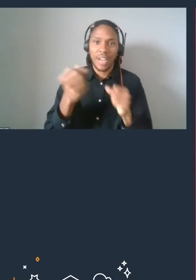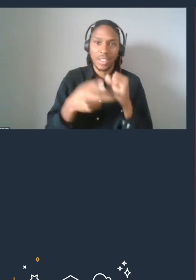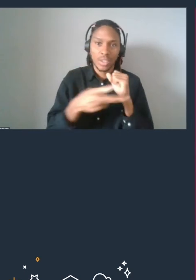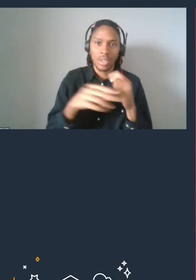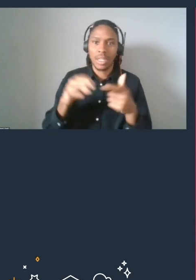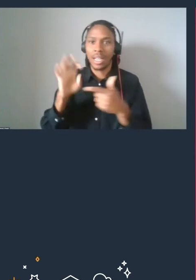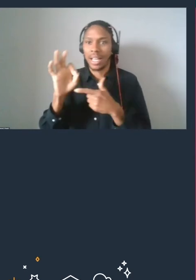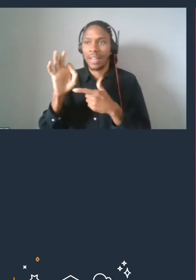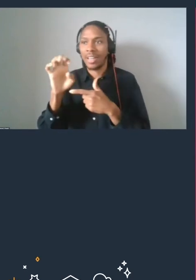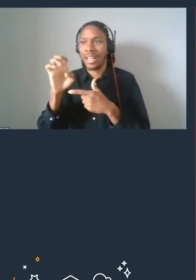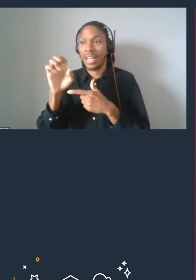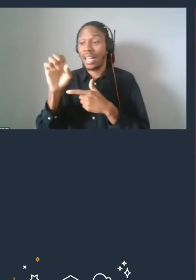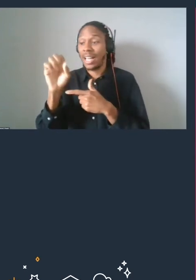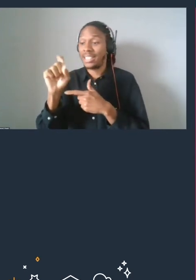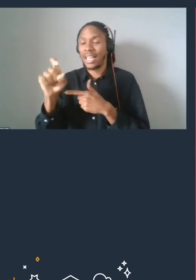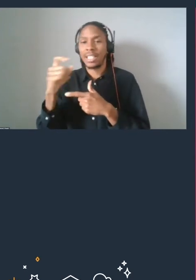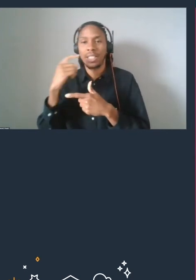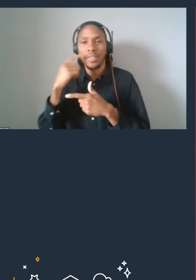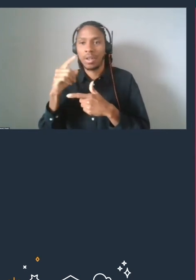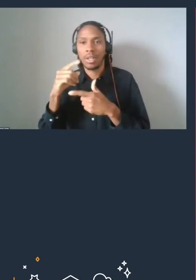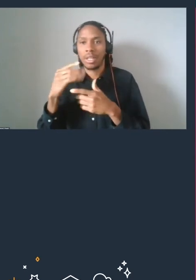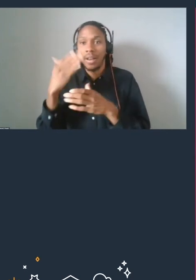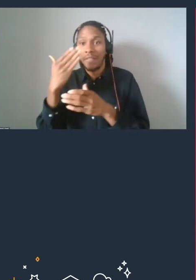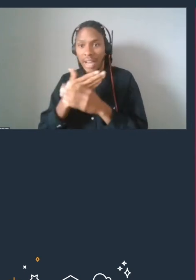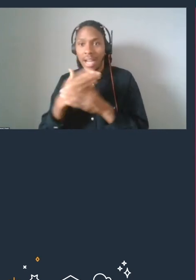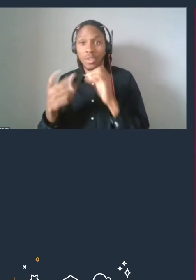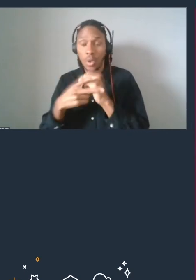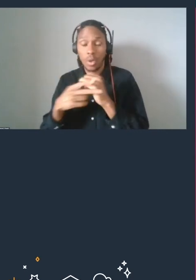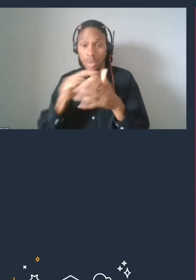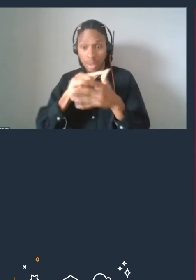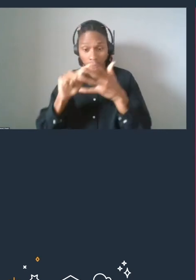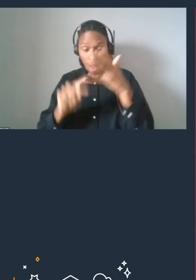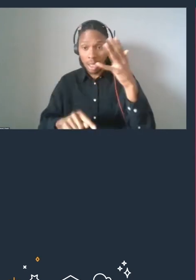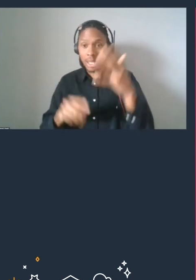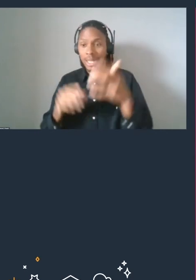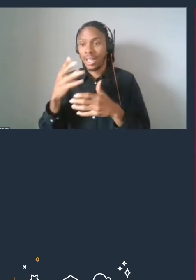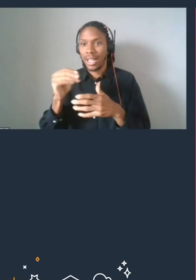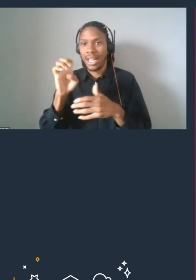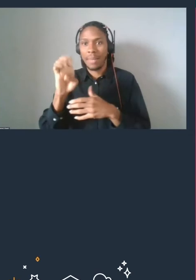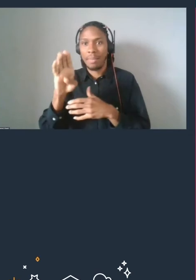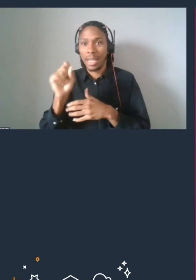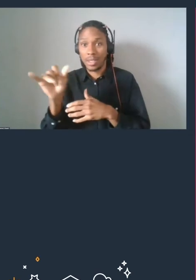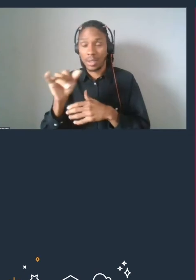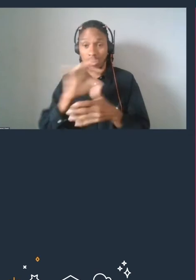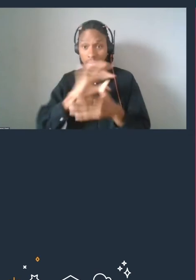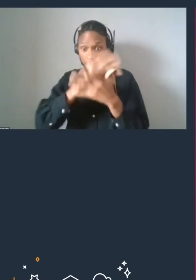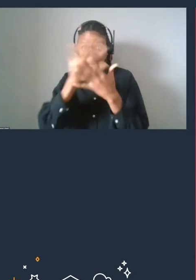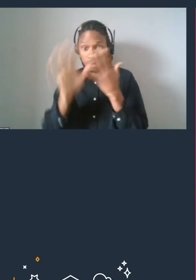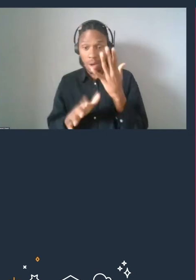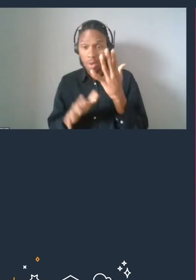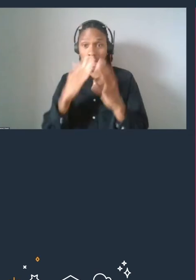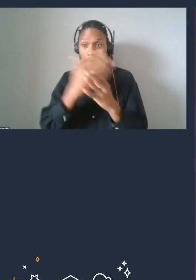FSx for Lustre for file storage, and then EBS, as well. So, kind of the whole portfolio of storage services.